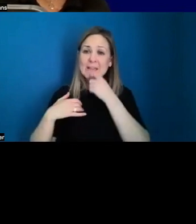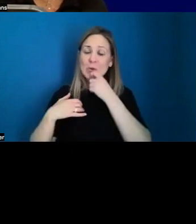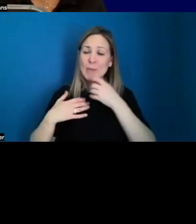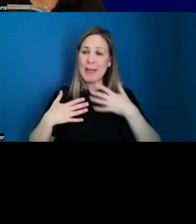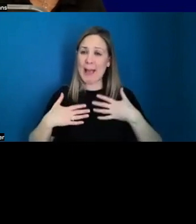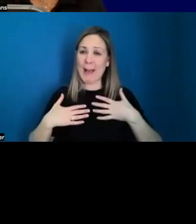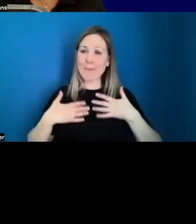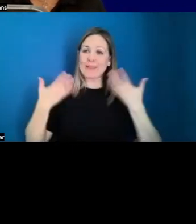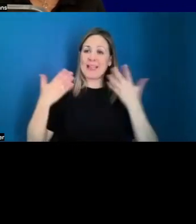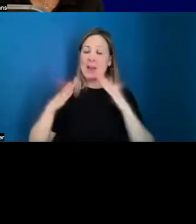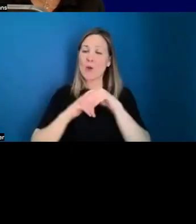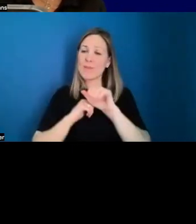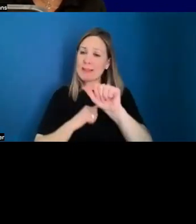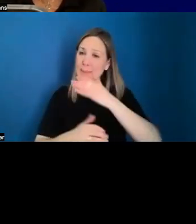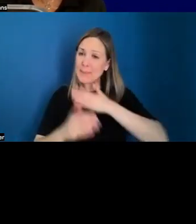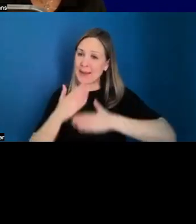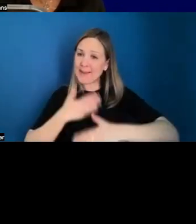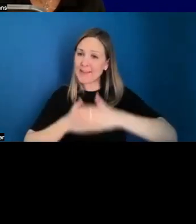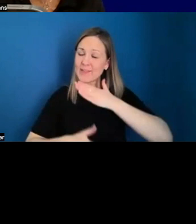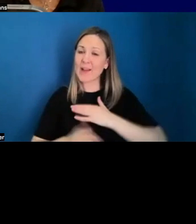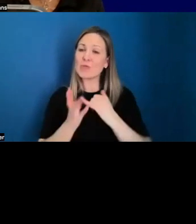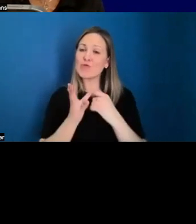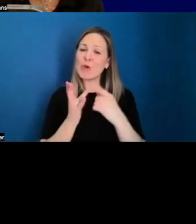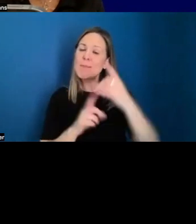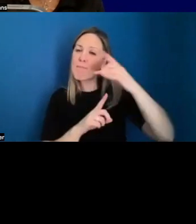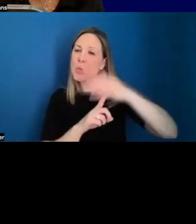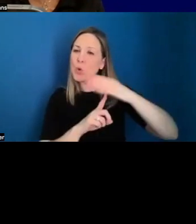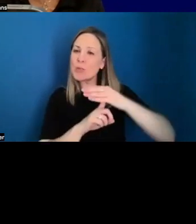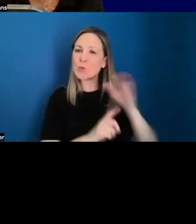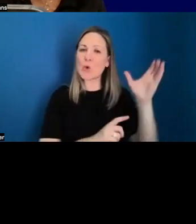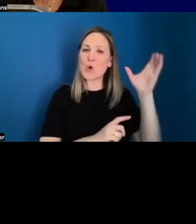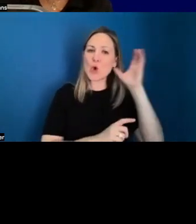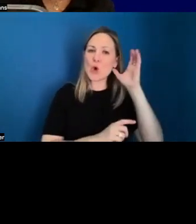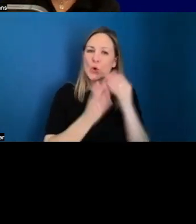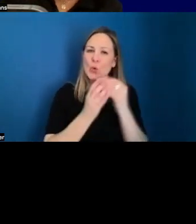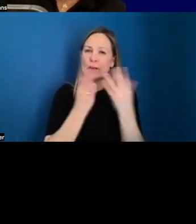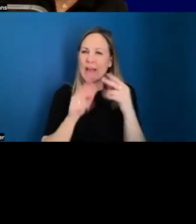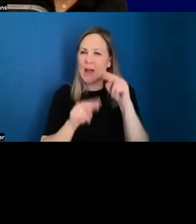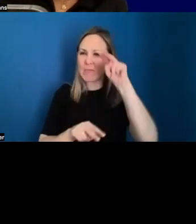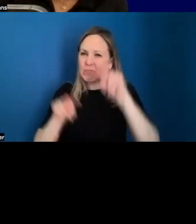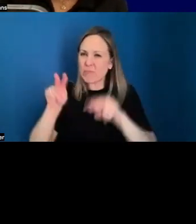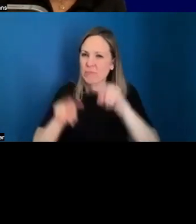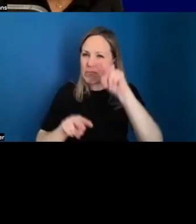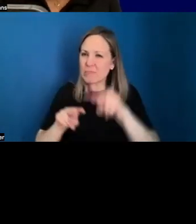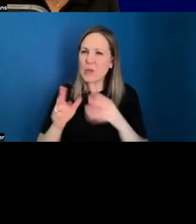so it was important for them to be heard without judgment and have their feelings validated.